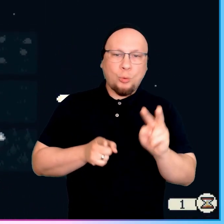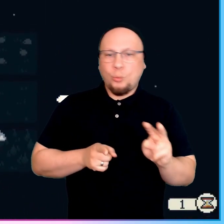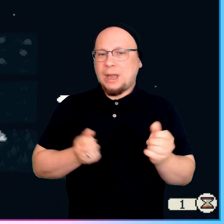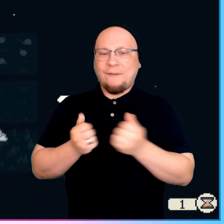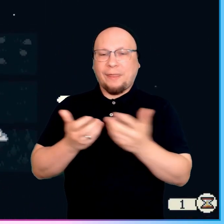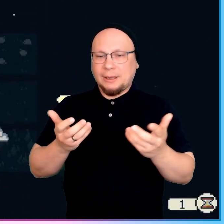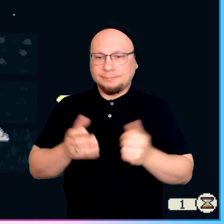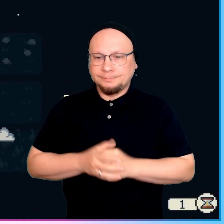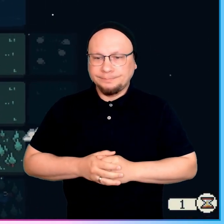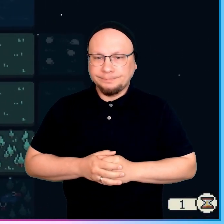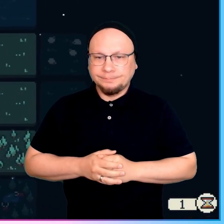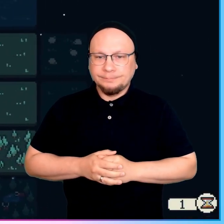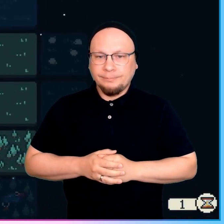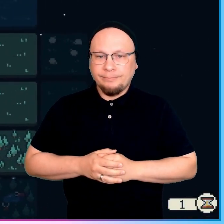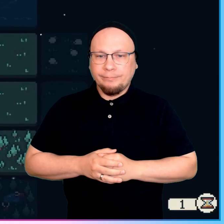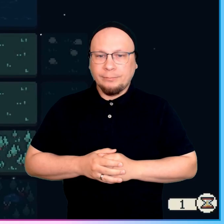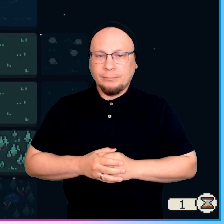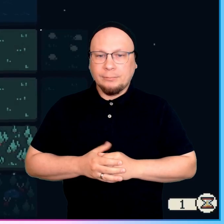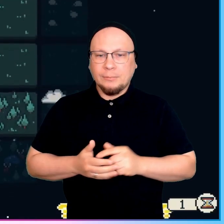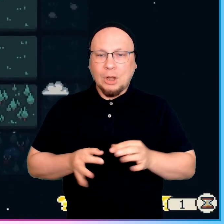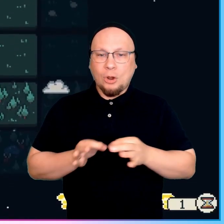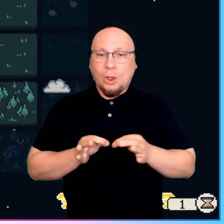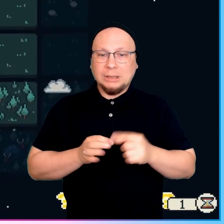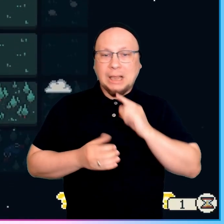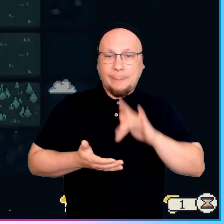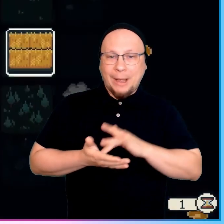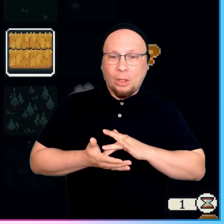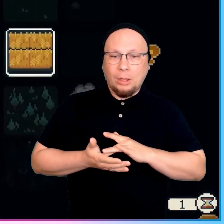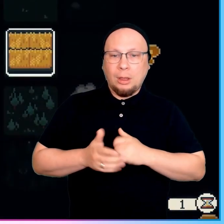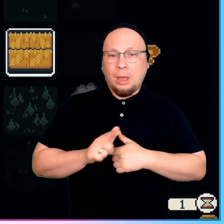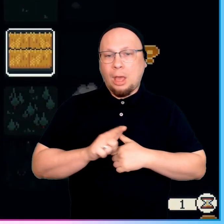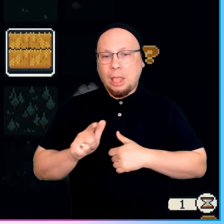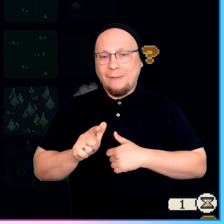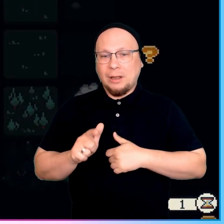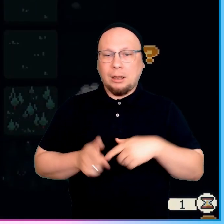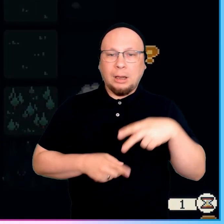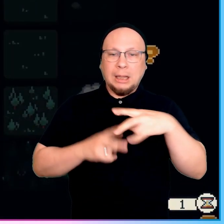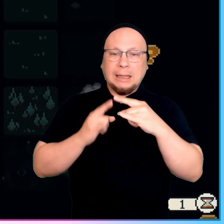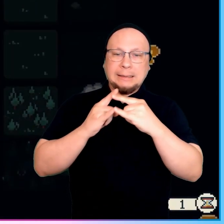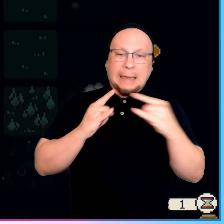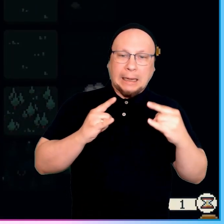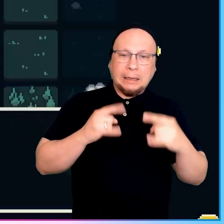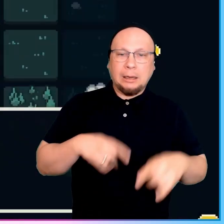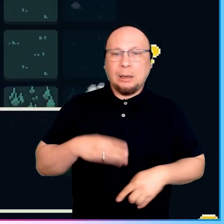Meadow. Forest. Plain. Fence. Wheat Field.